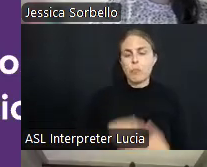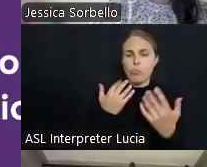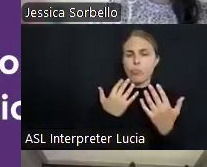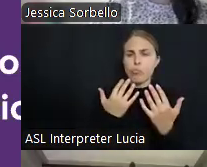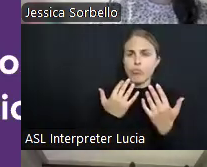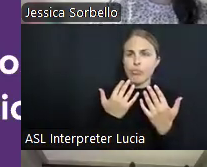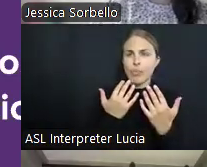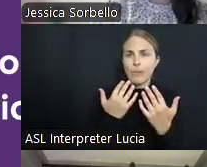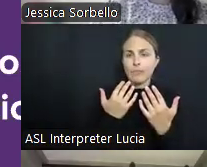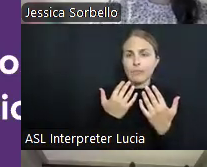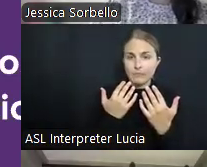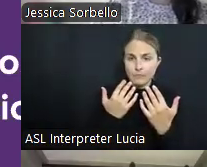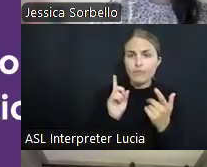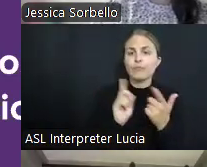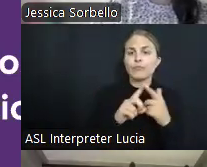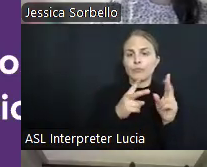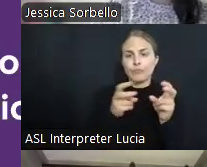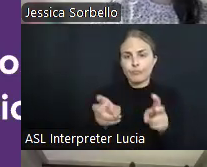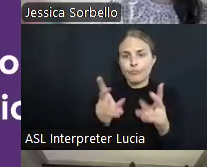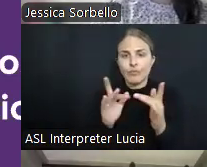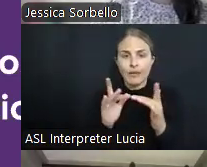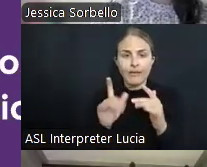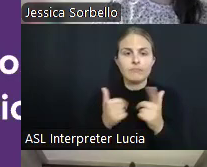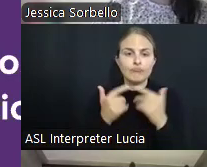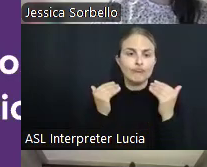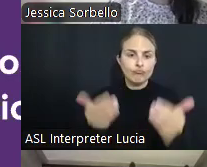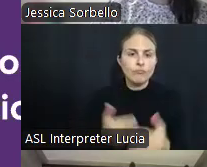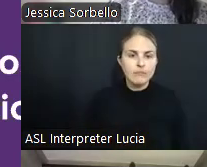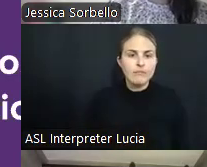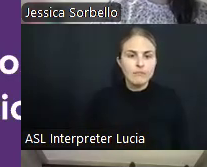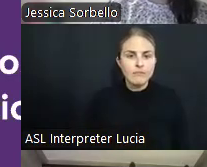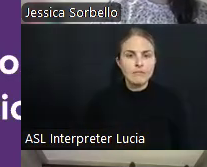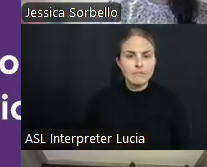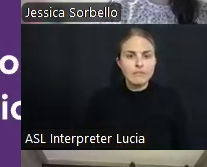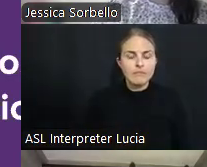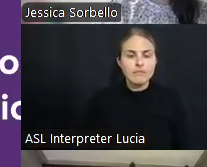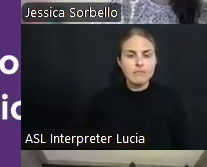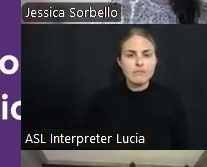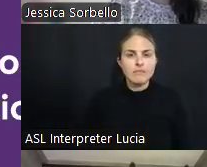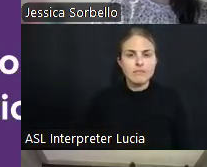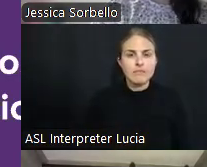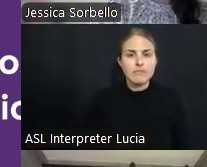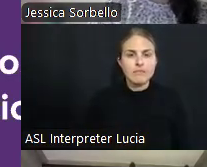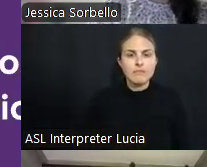I will wait for Christal to put the link in. All right. Good afternoon, welcome back to our 2024